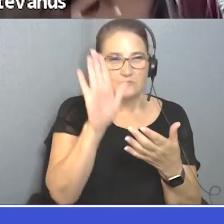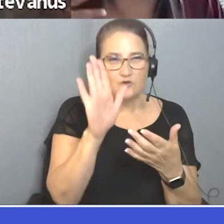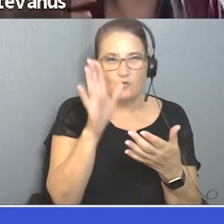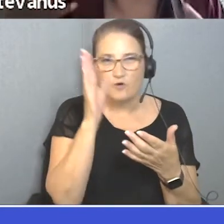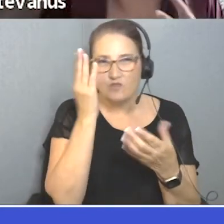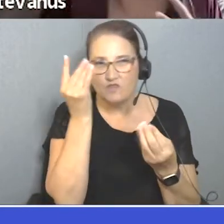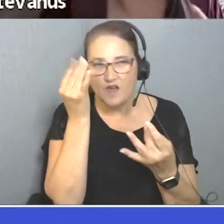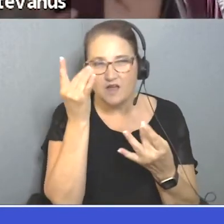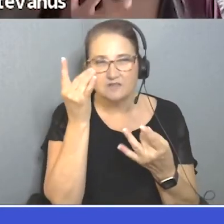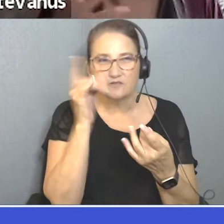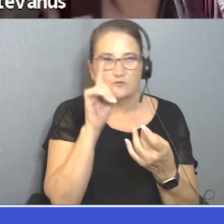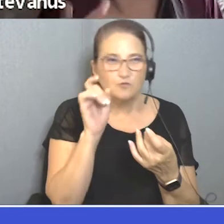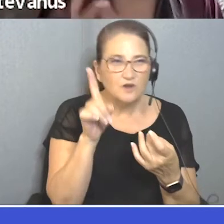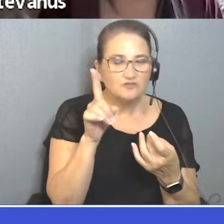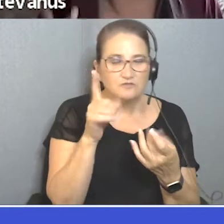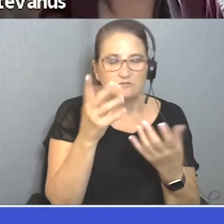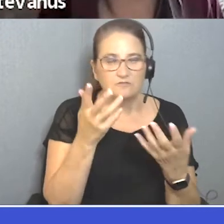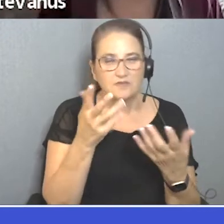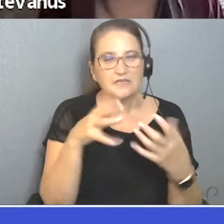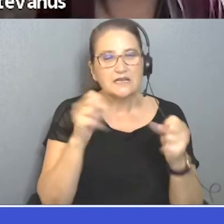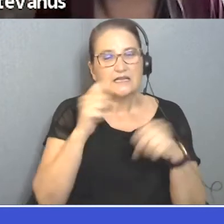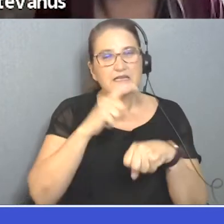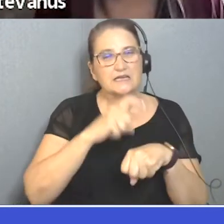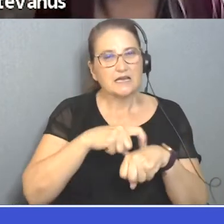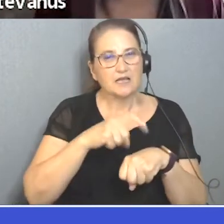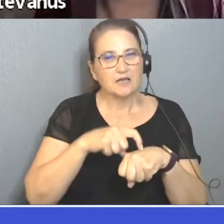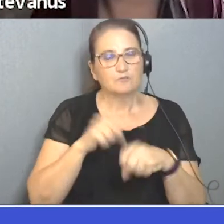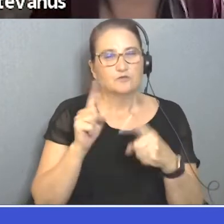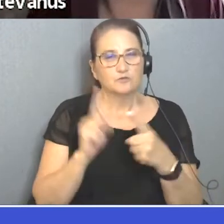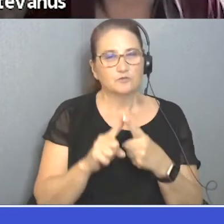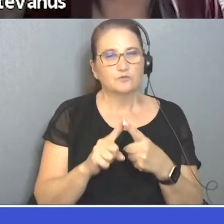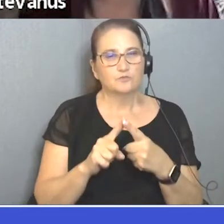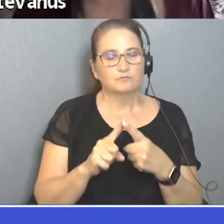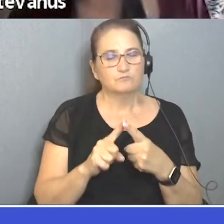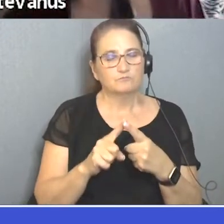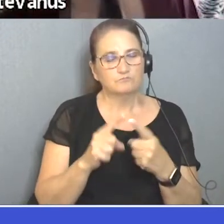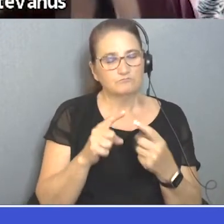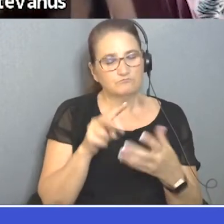with your thoughts, questions, words, drawings, lines, ideas.